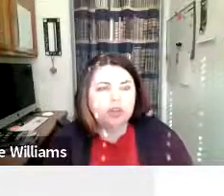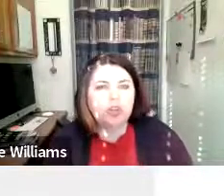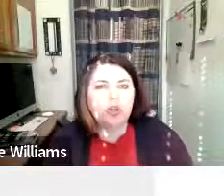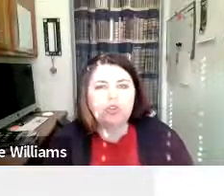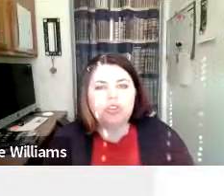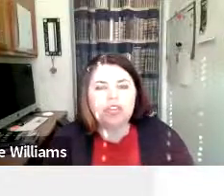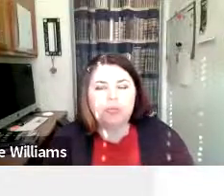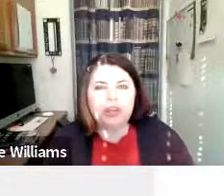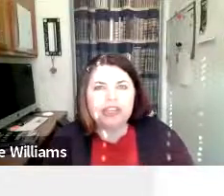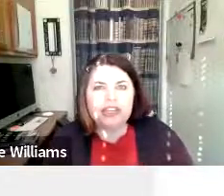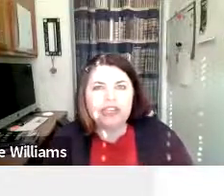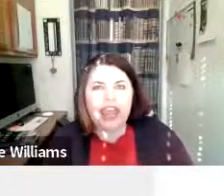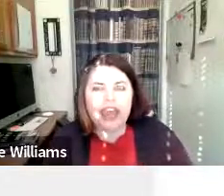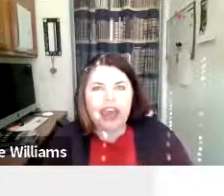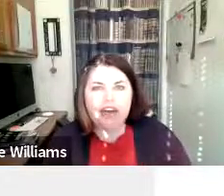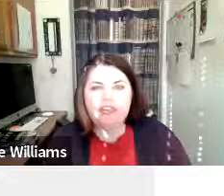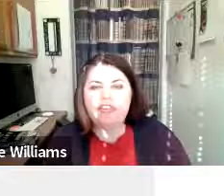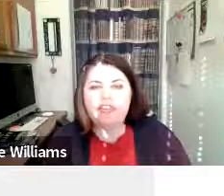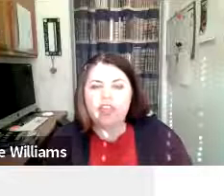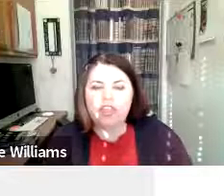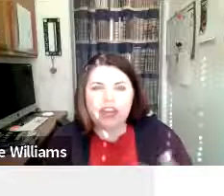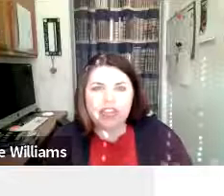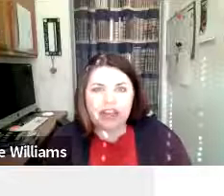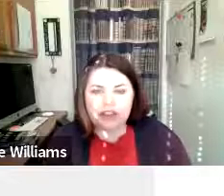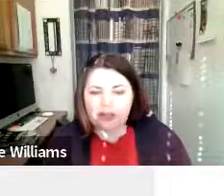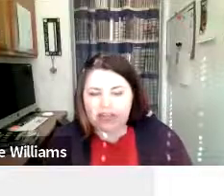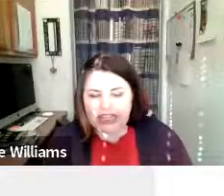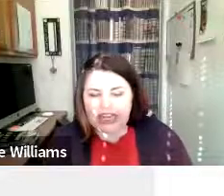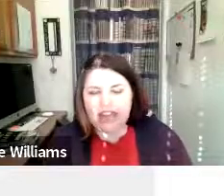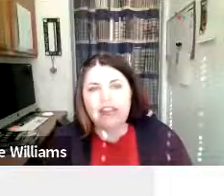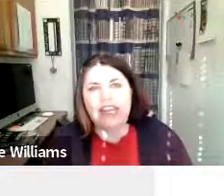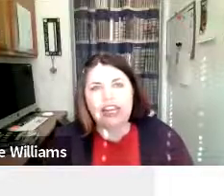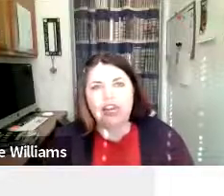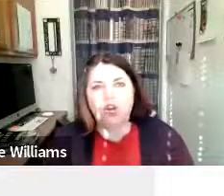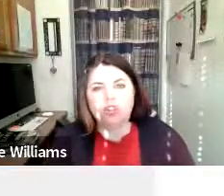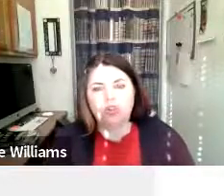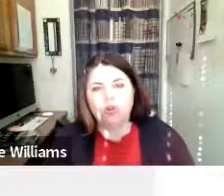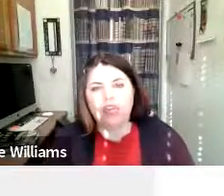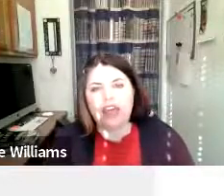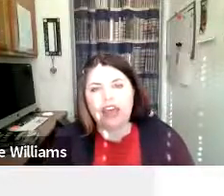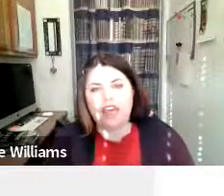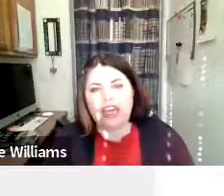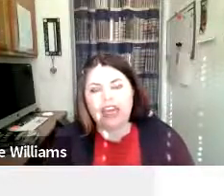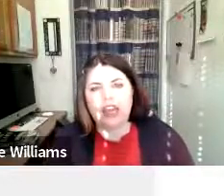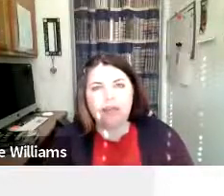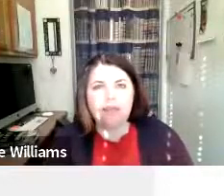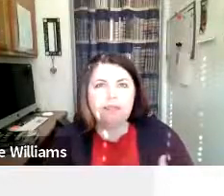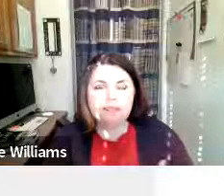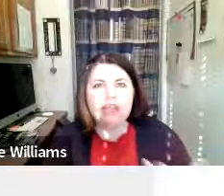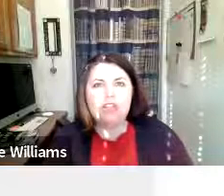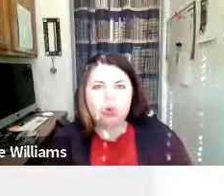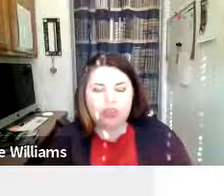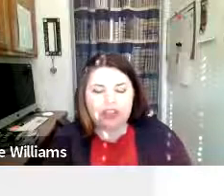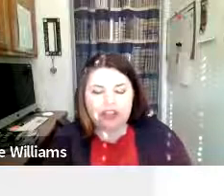folks that are going through the tenure process, have their tenure committee, and then they can also can have a mentor within